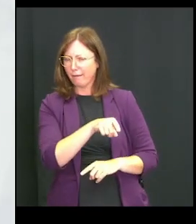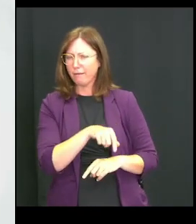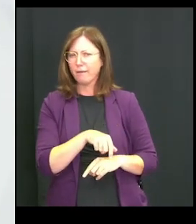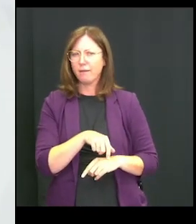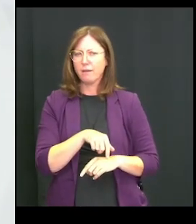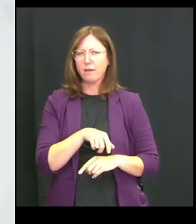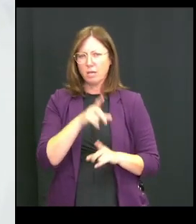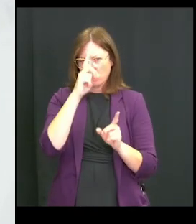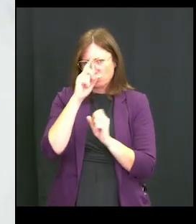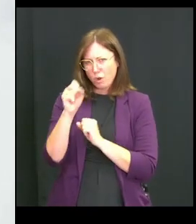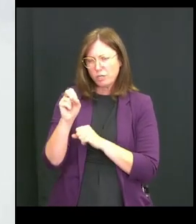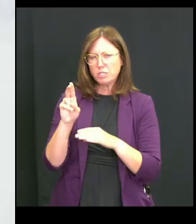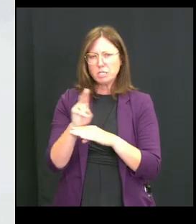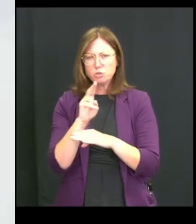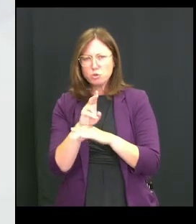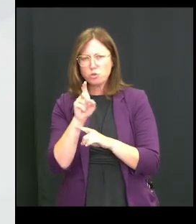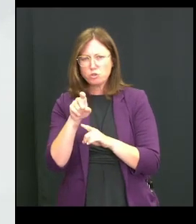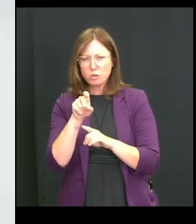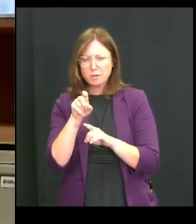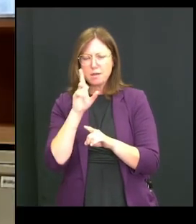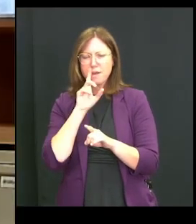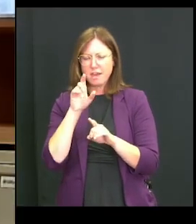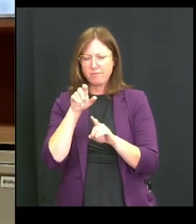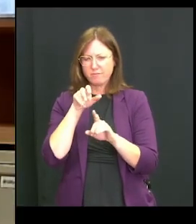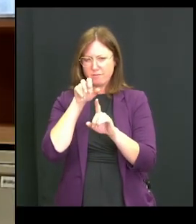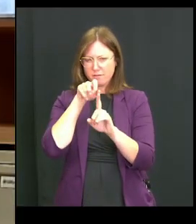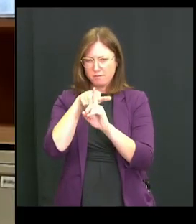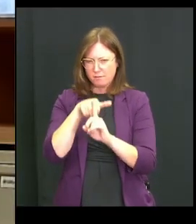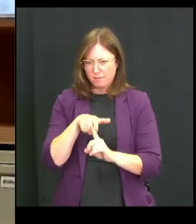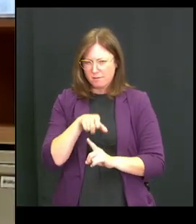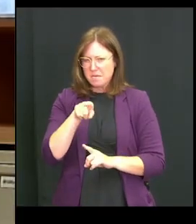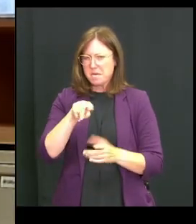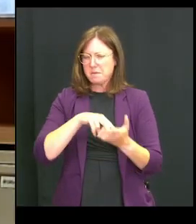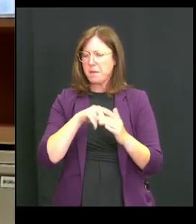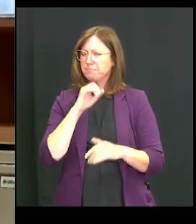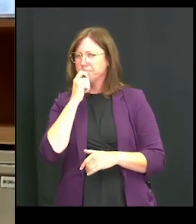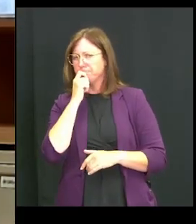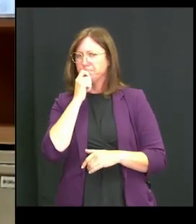This is kind of what we should look for, and then it inculcates them.